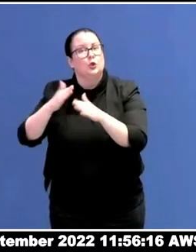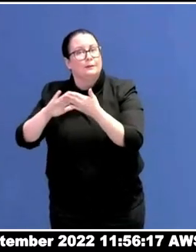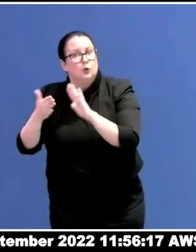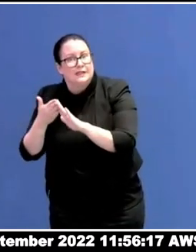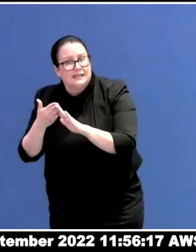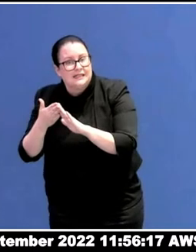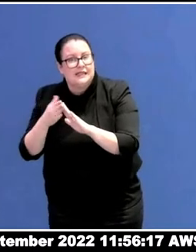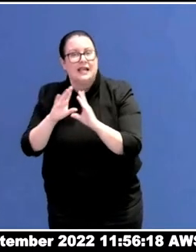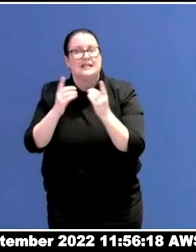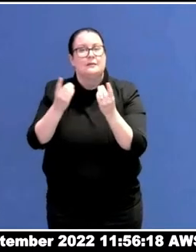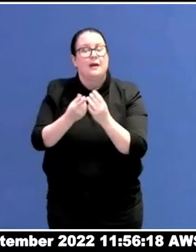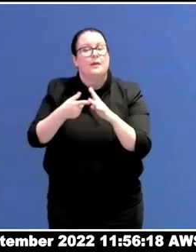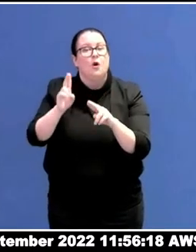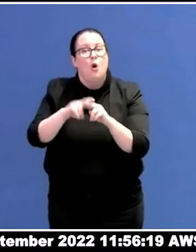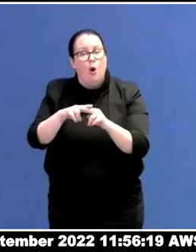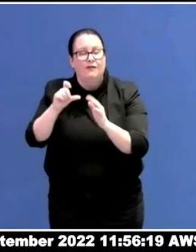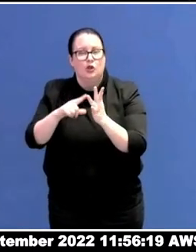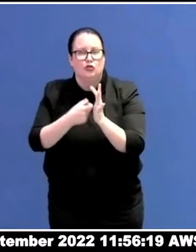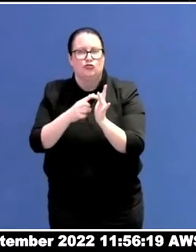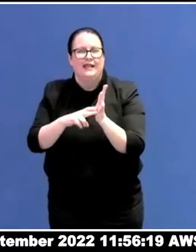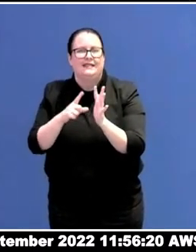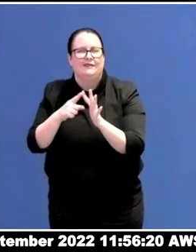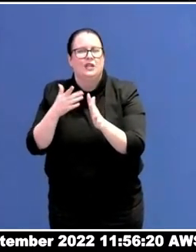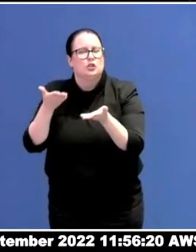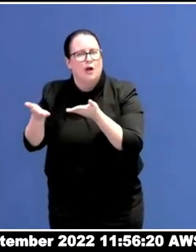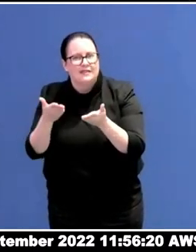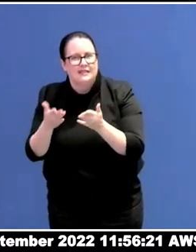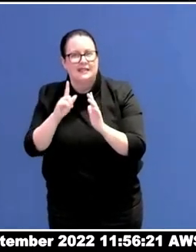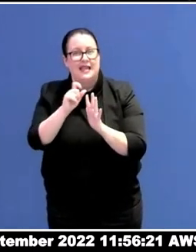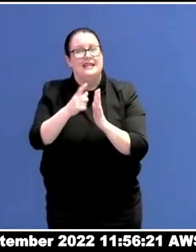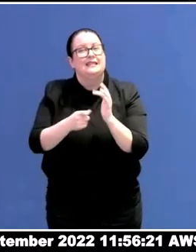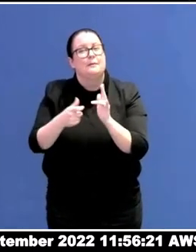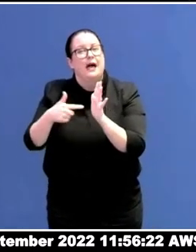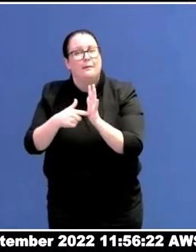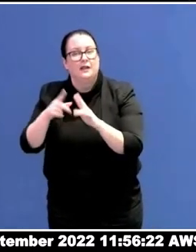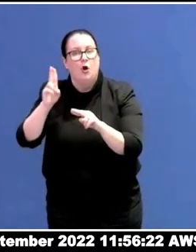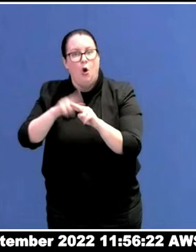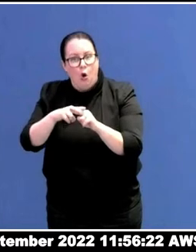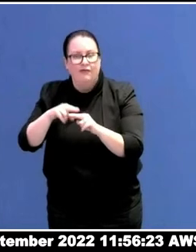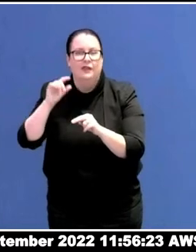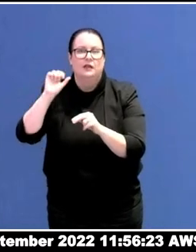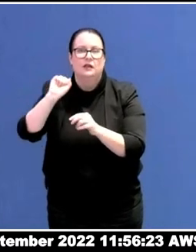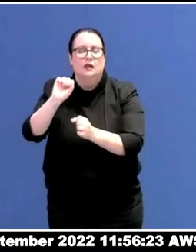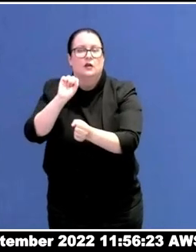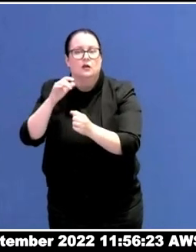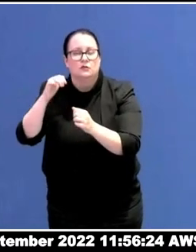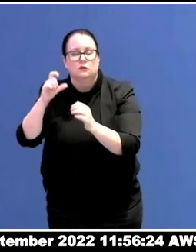Corrective Services, Department of Justice, and in fact the McGowan government continue to on oppress our people.